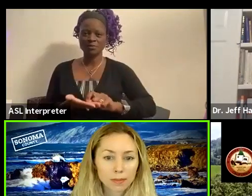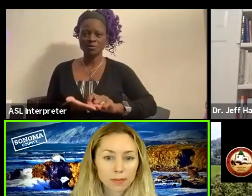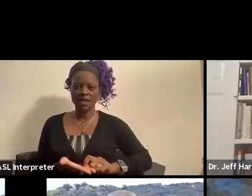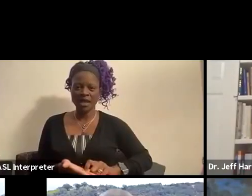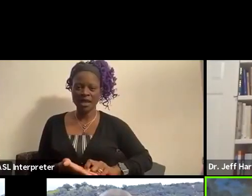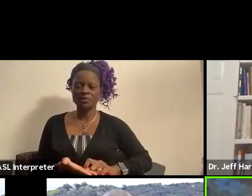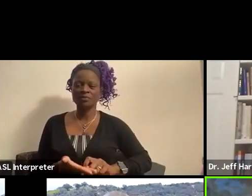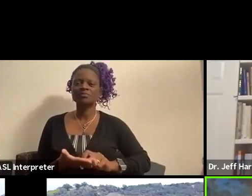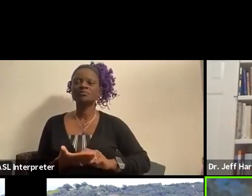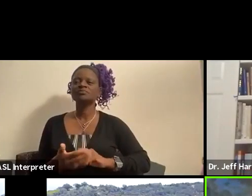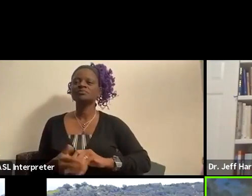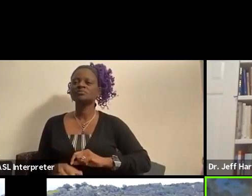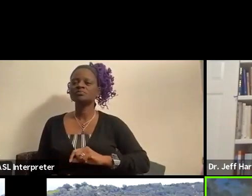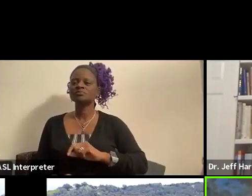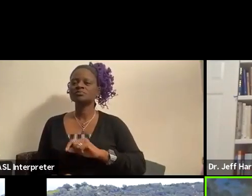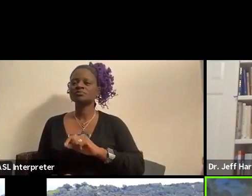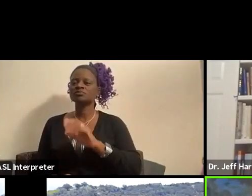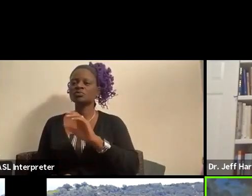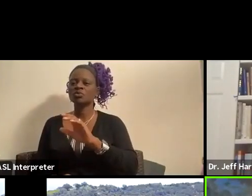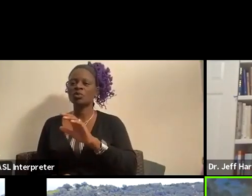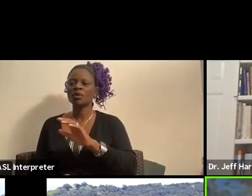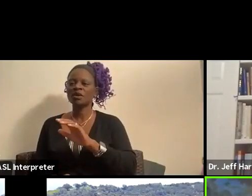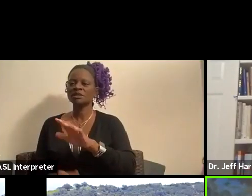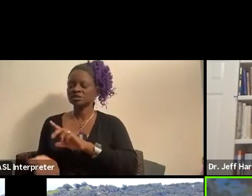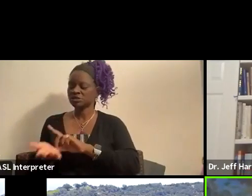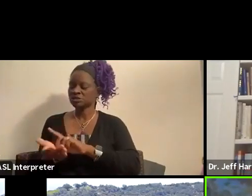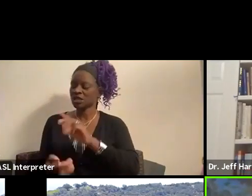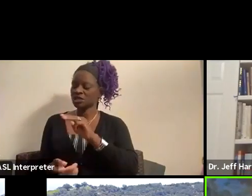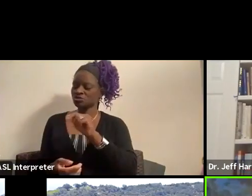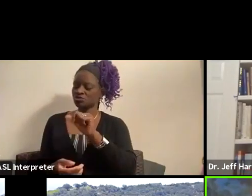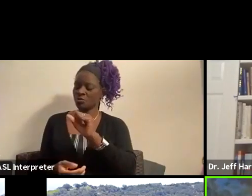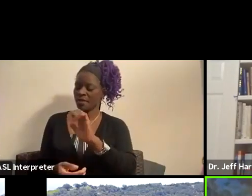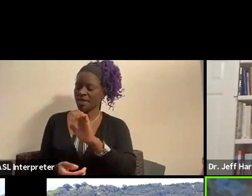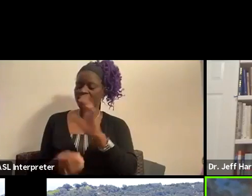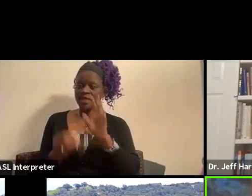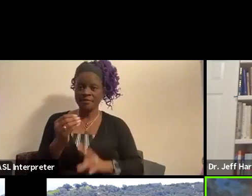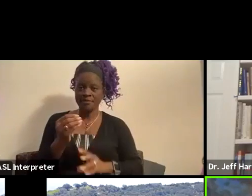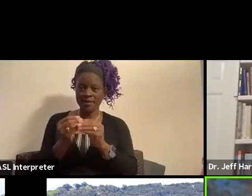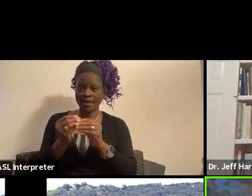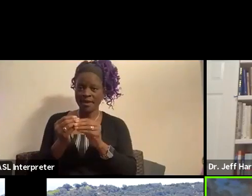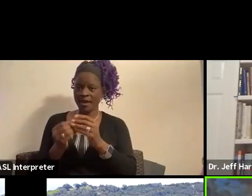I would like to just add one thing, Paul, and that is the more people that are